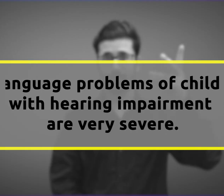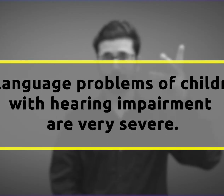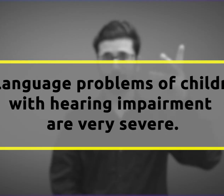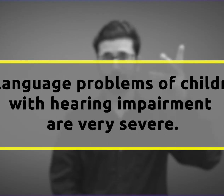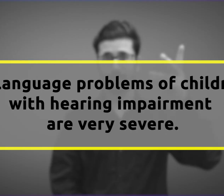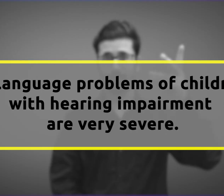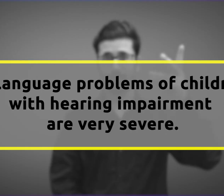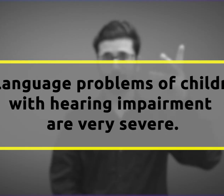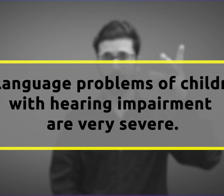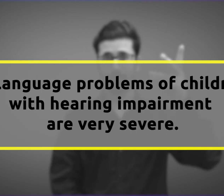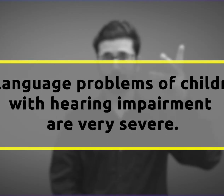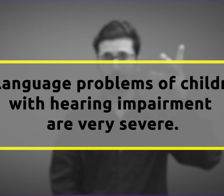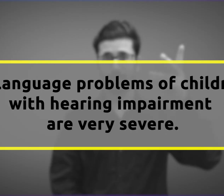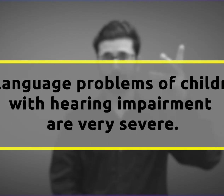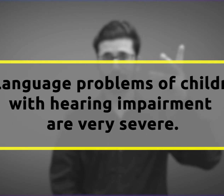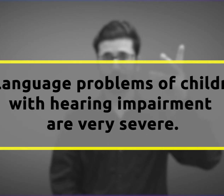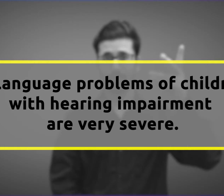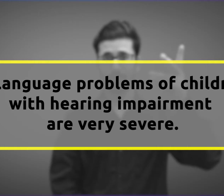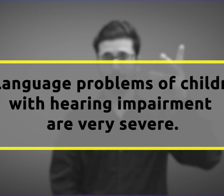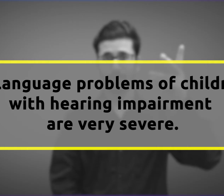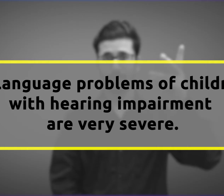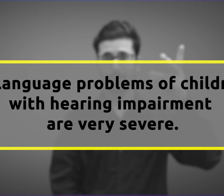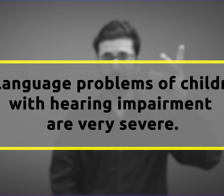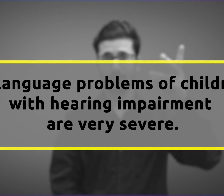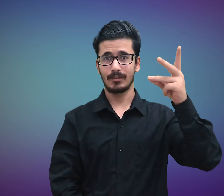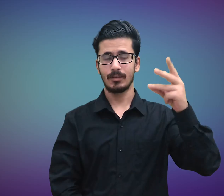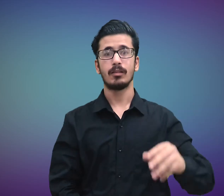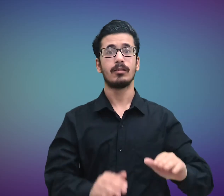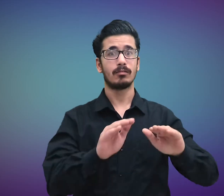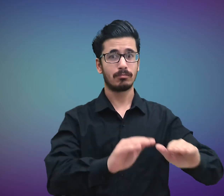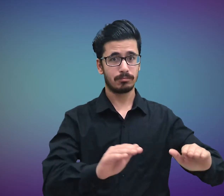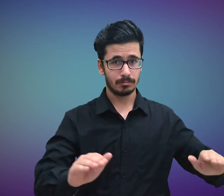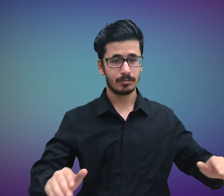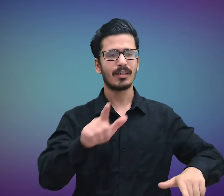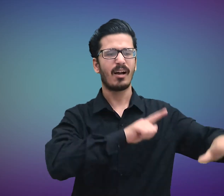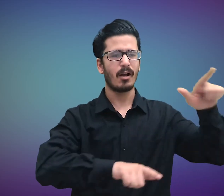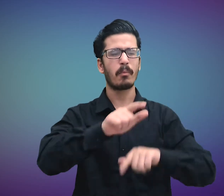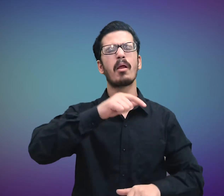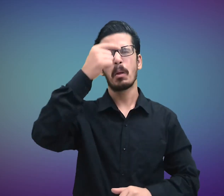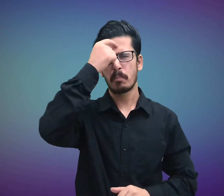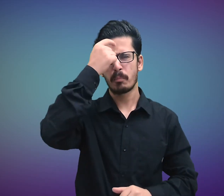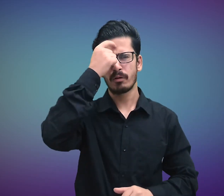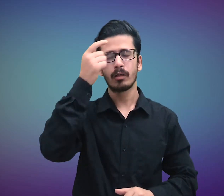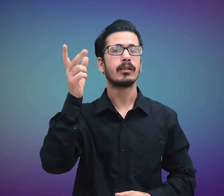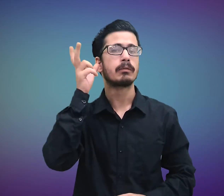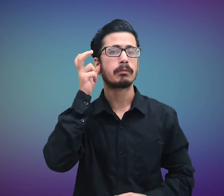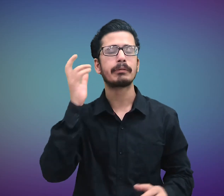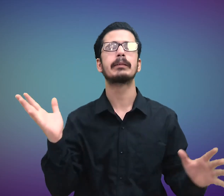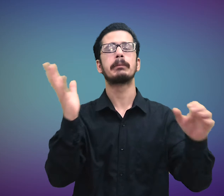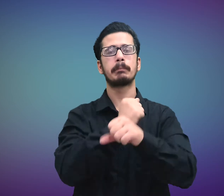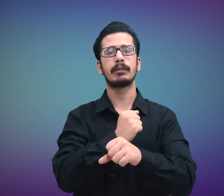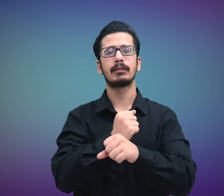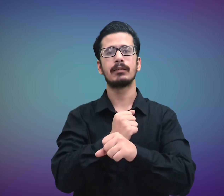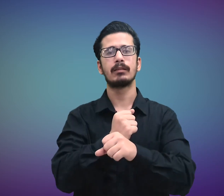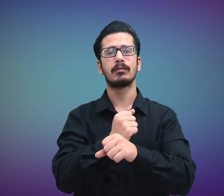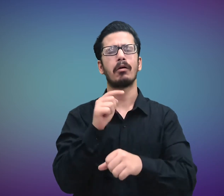3. Language problem of children with hearing impairment are very severe